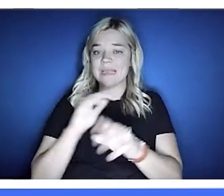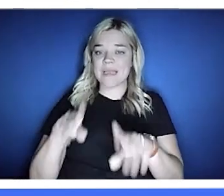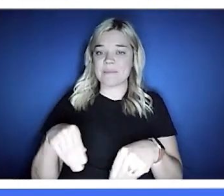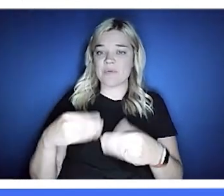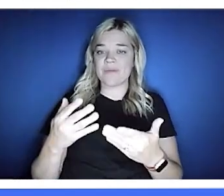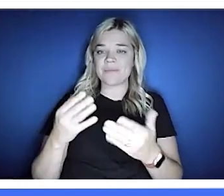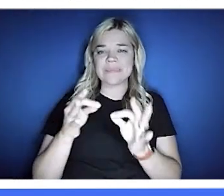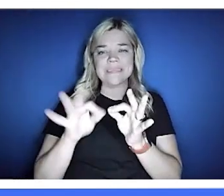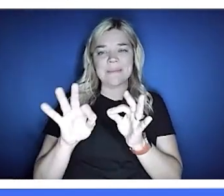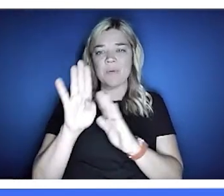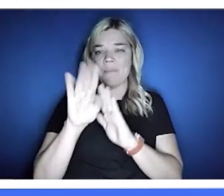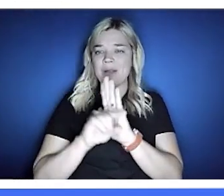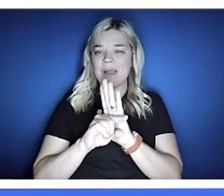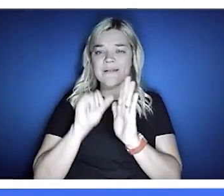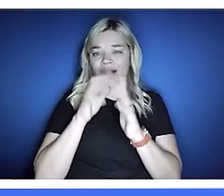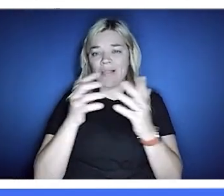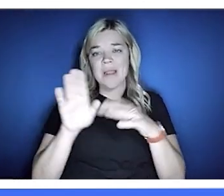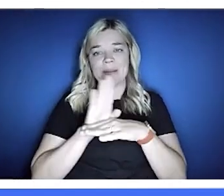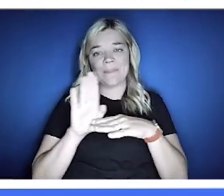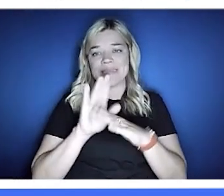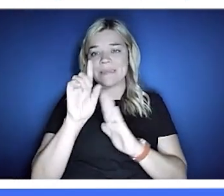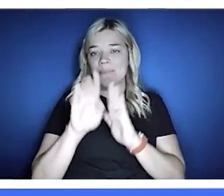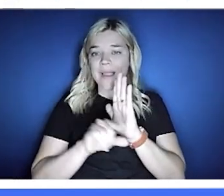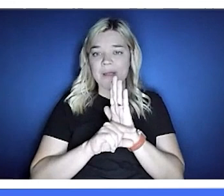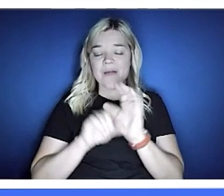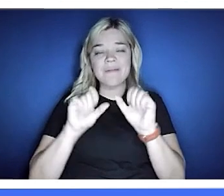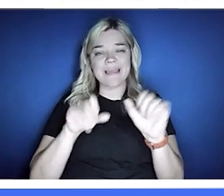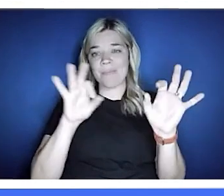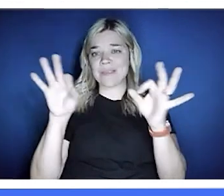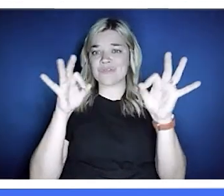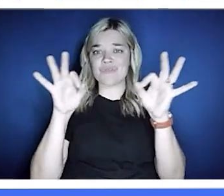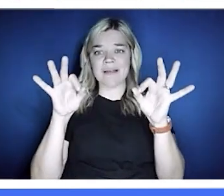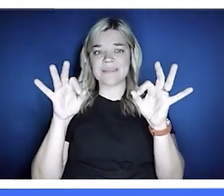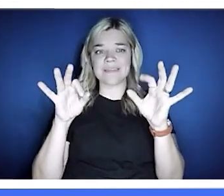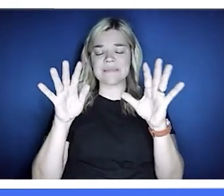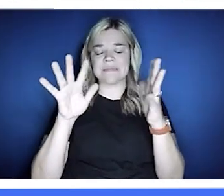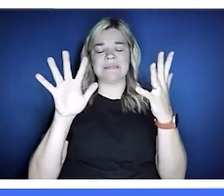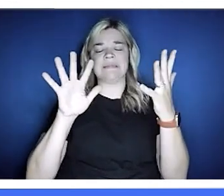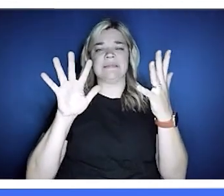We don't want to have a lot of busy because that can be very distracting and hard to keep